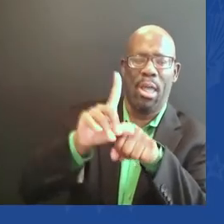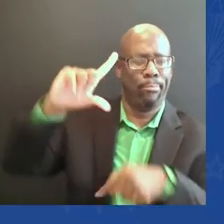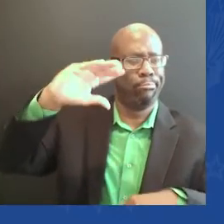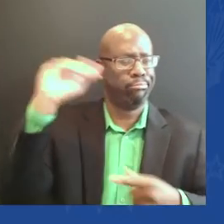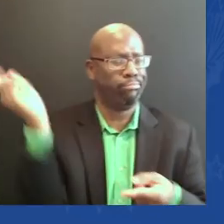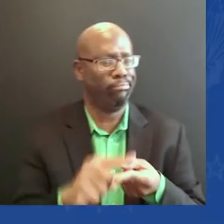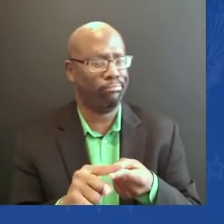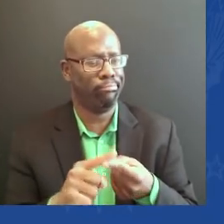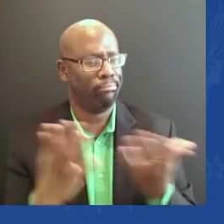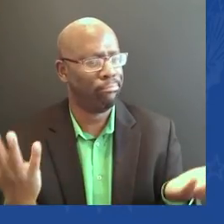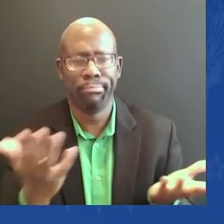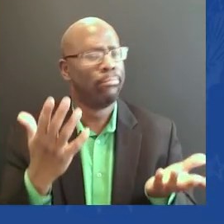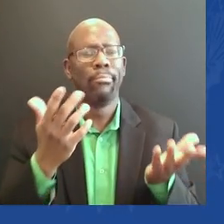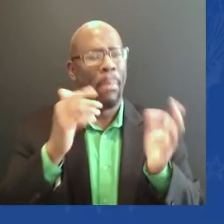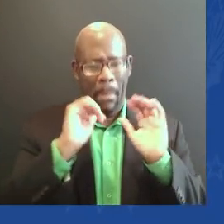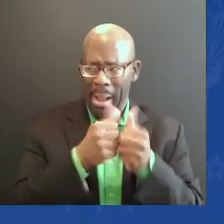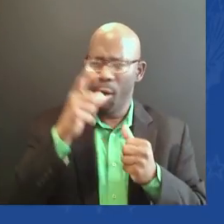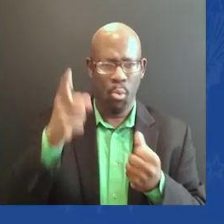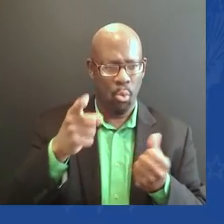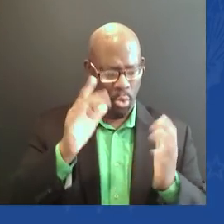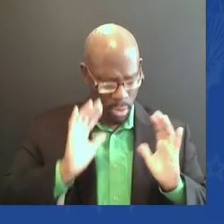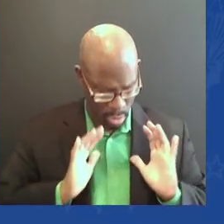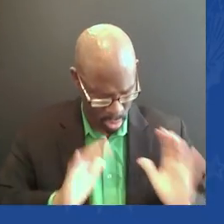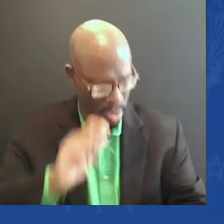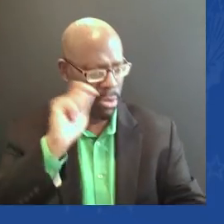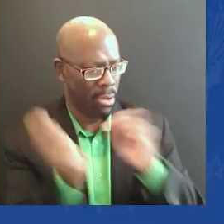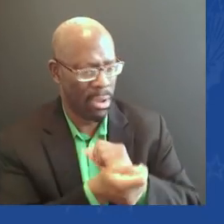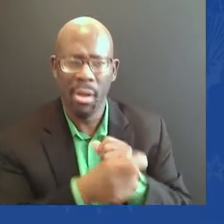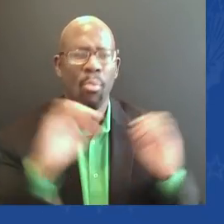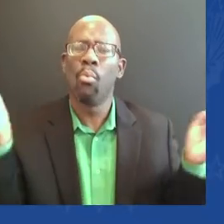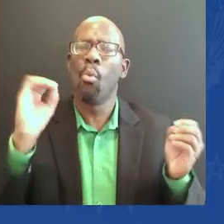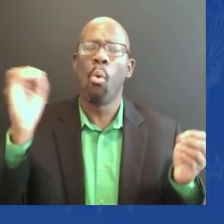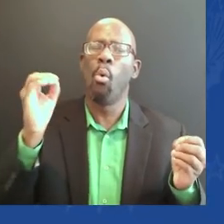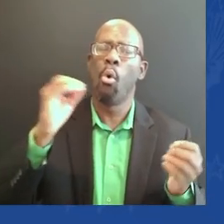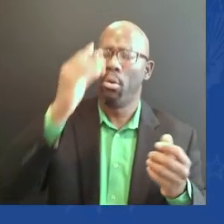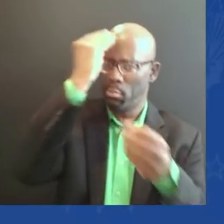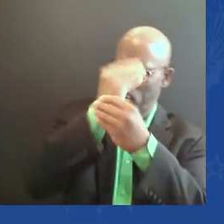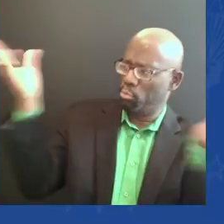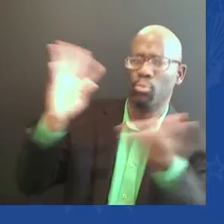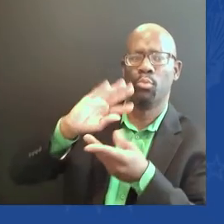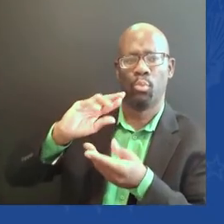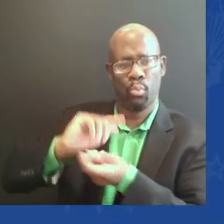that you definitively will still meet that goal? The President: Yes, I can.